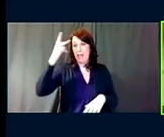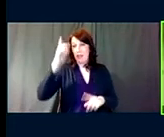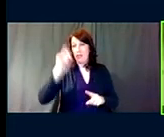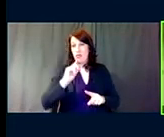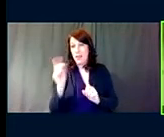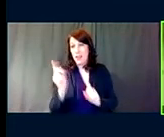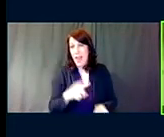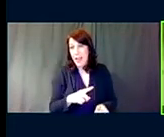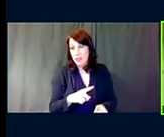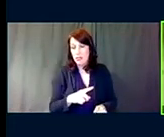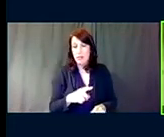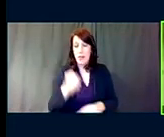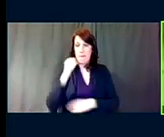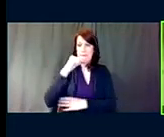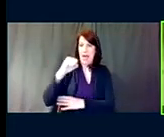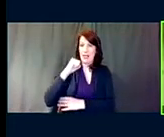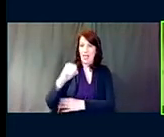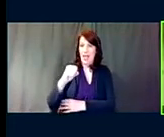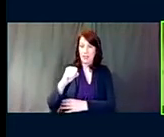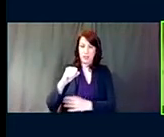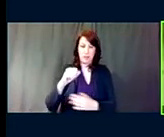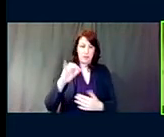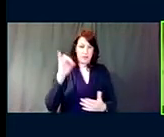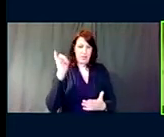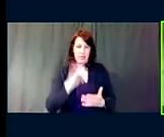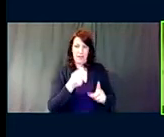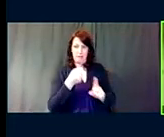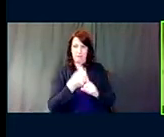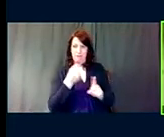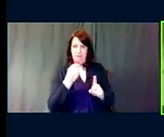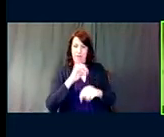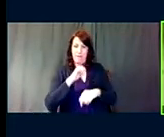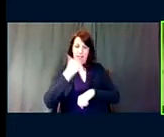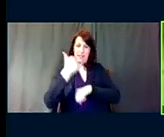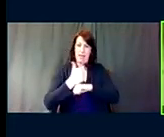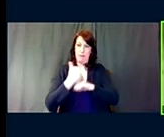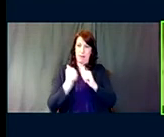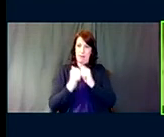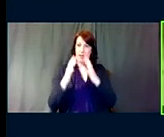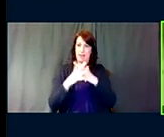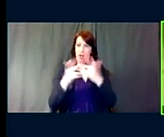OR YOU MIGHT HAVE POLITICAL REACTION, BACKLASH AGAINST